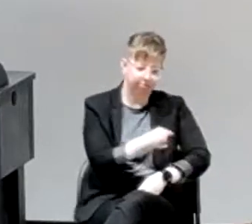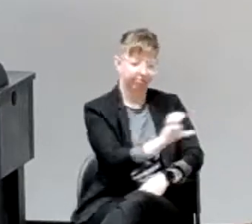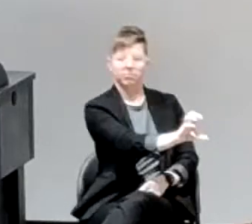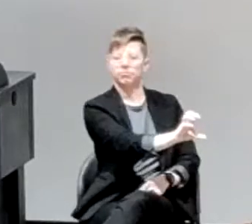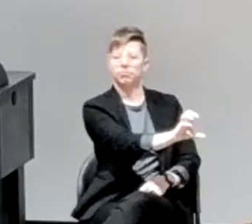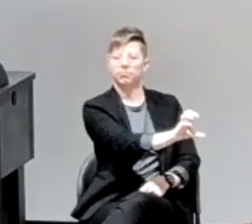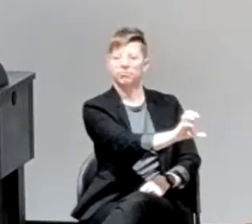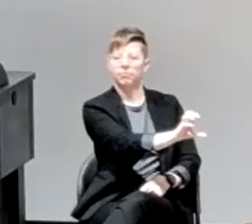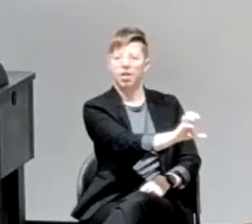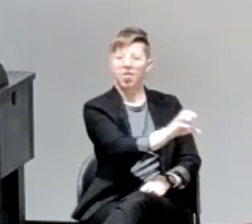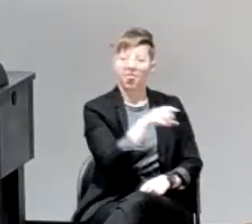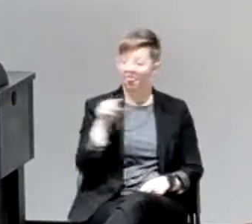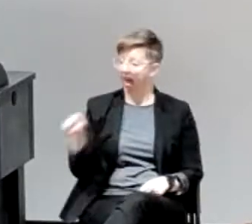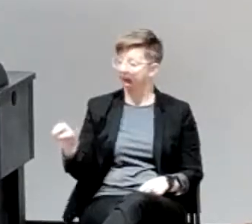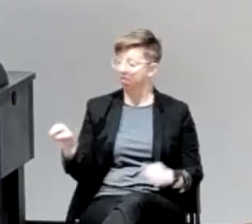It's one thing for me to say I will